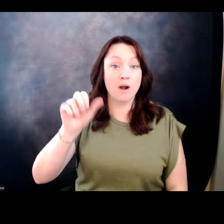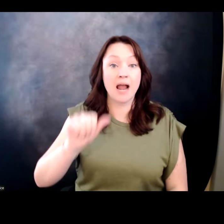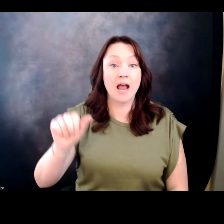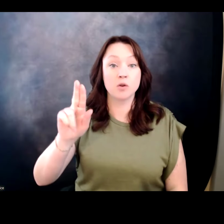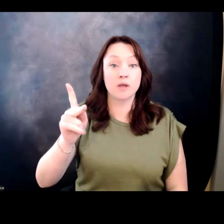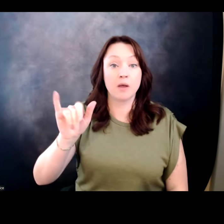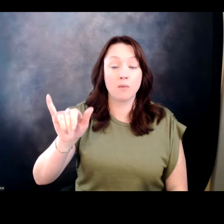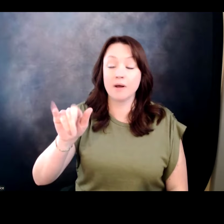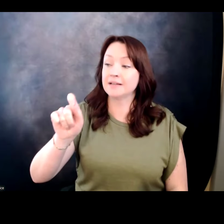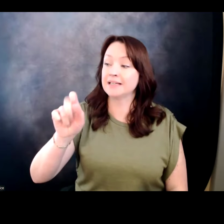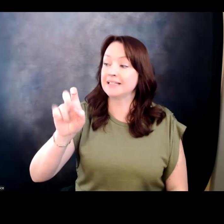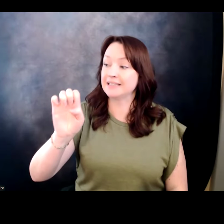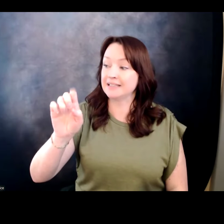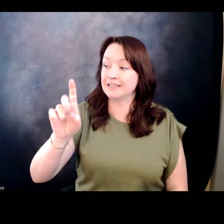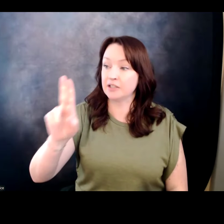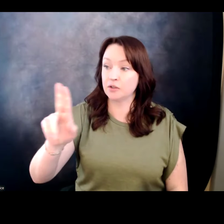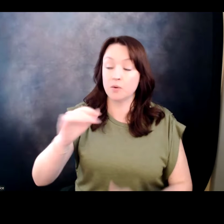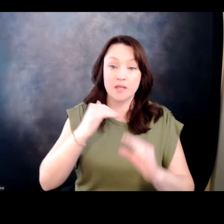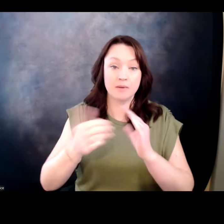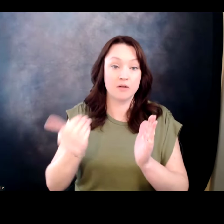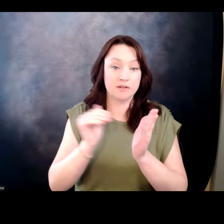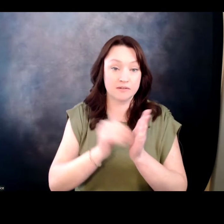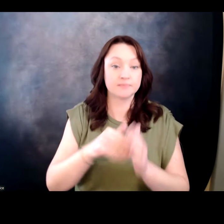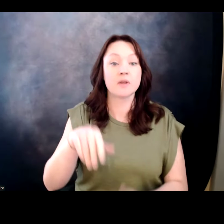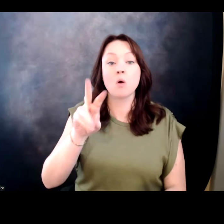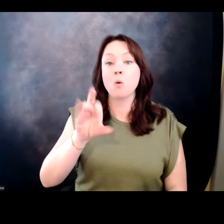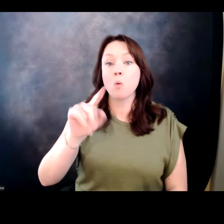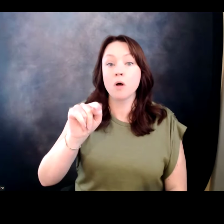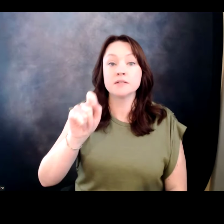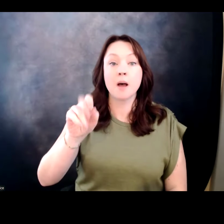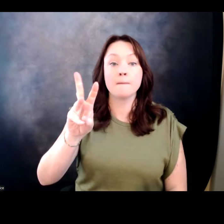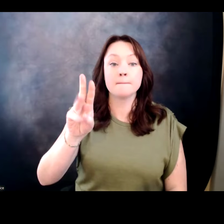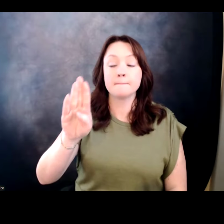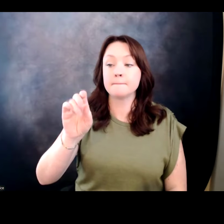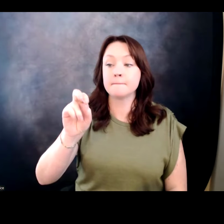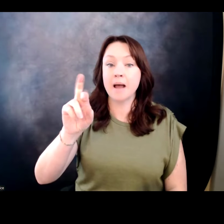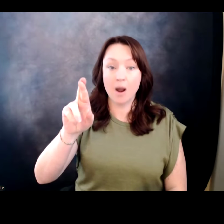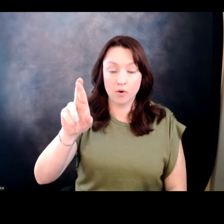Again, my email address is walt.bower@uky.edu.